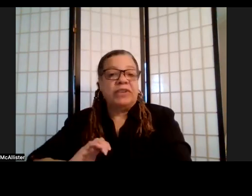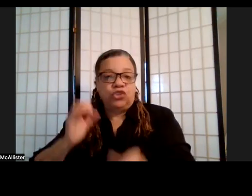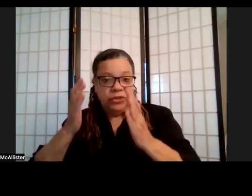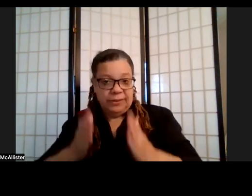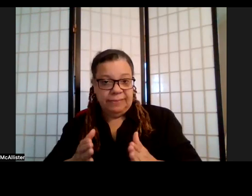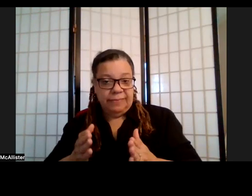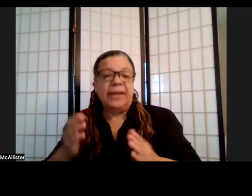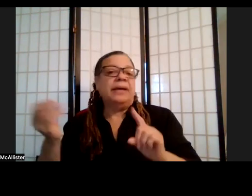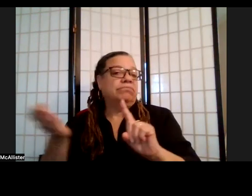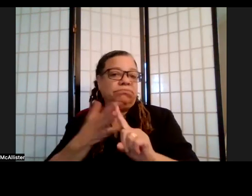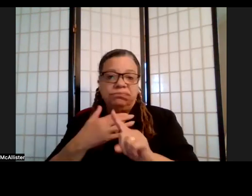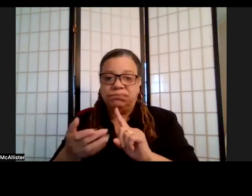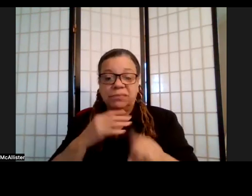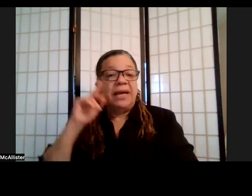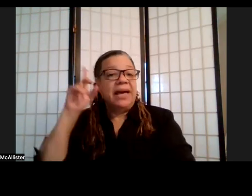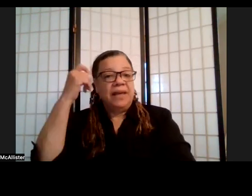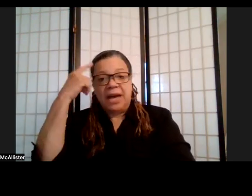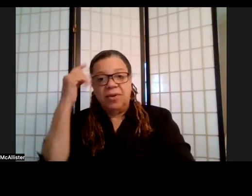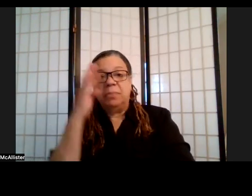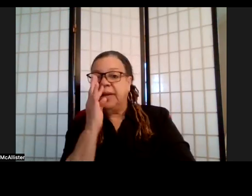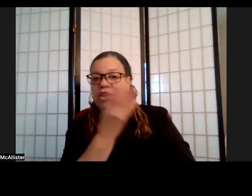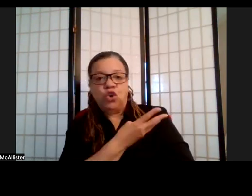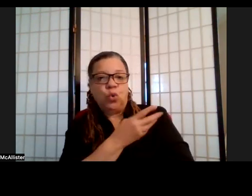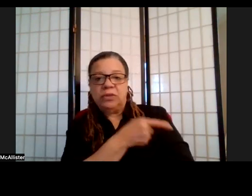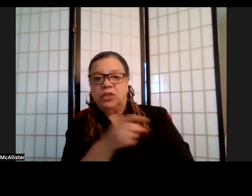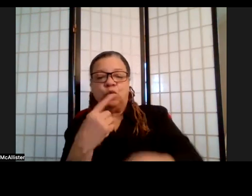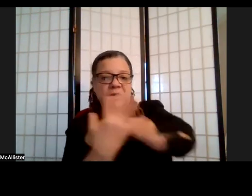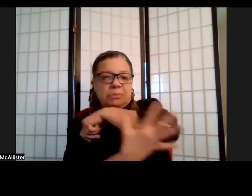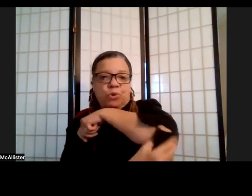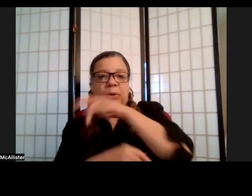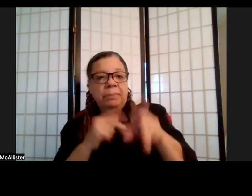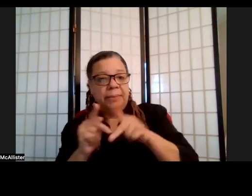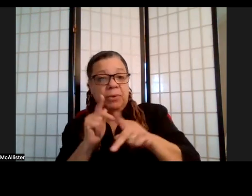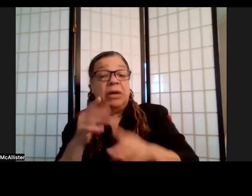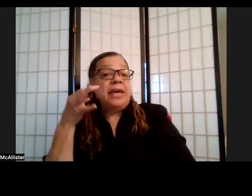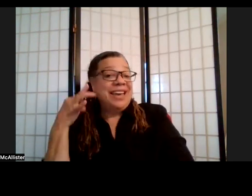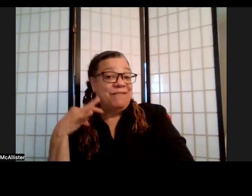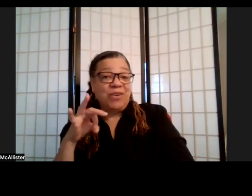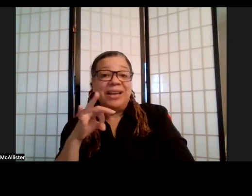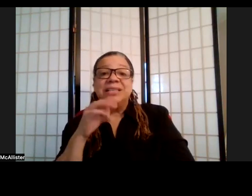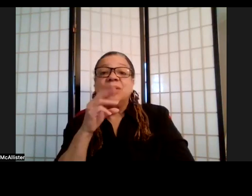and treated poorly by the government and the majority citizens of Islamabad. In France colony, the sewage and drinking water routinely mix.